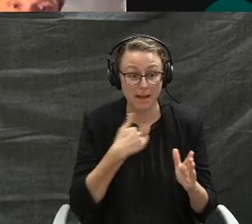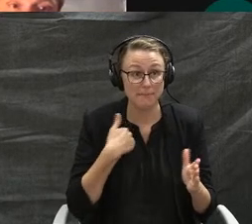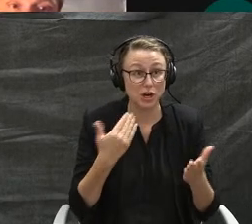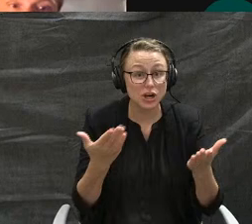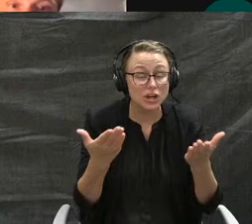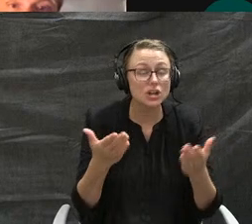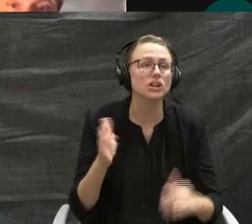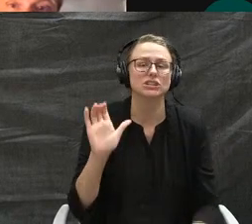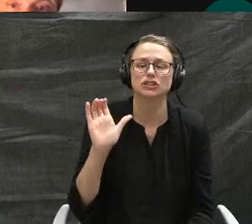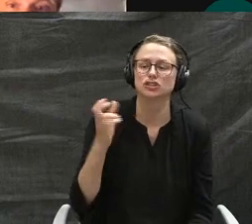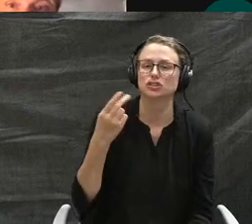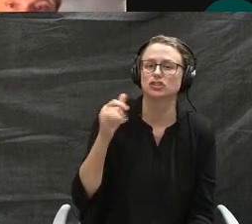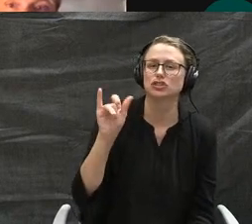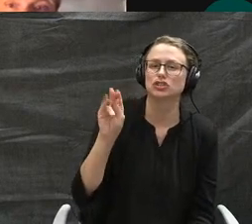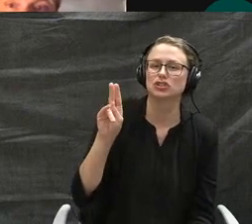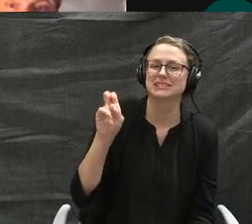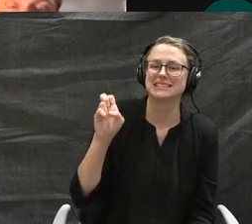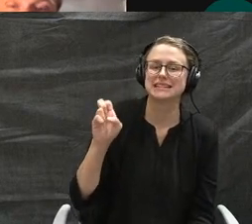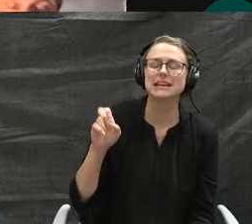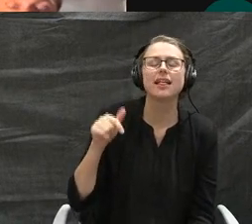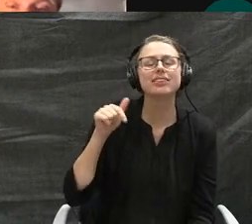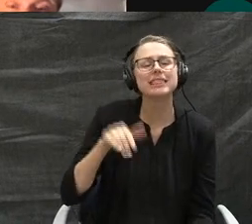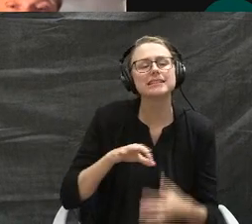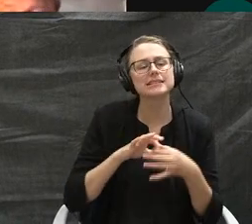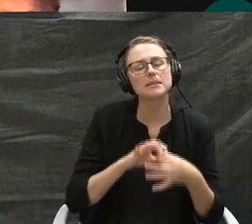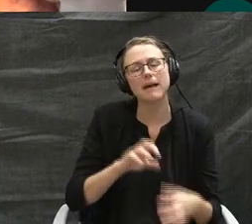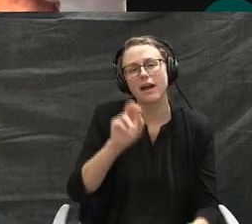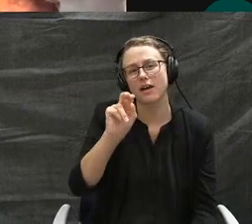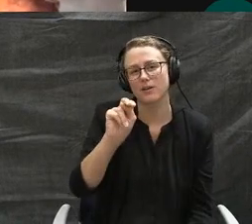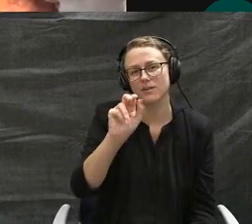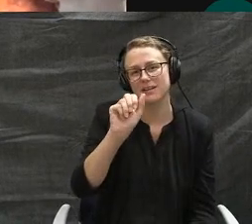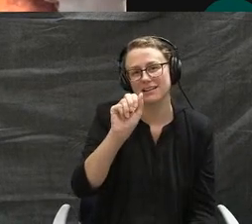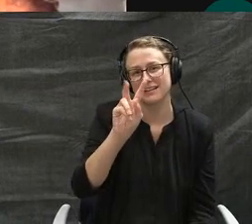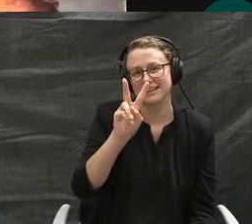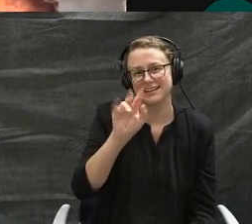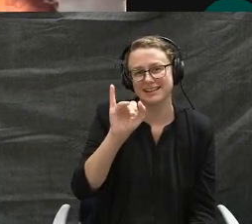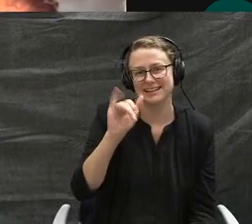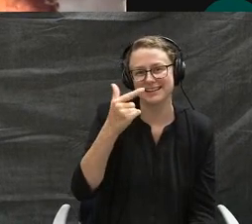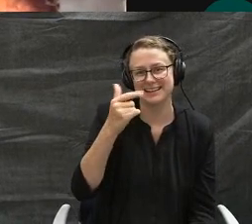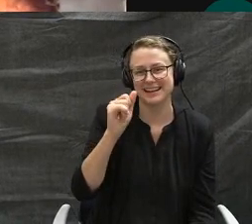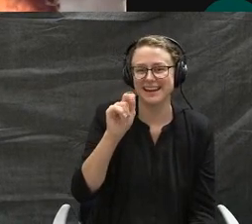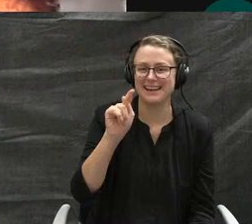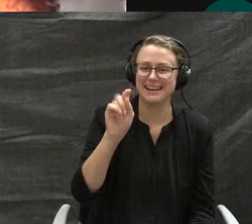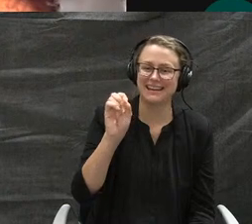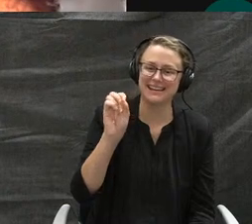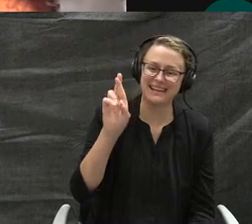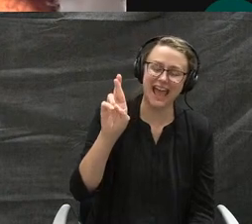I have a question regarding the Navigators program and this might depend on how many students choose virtual or in